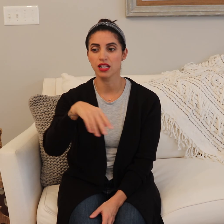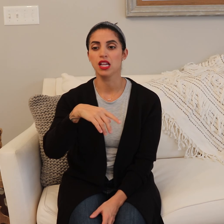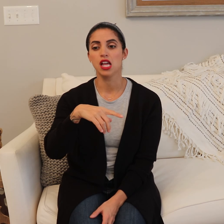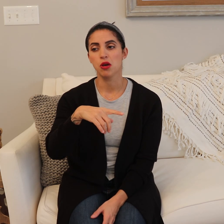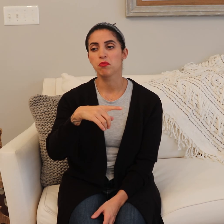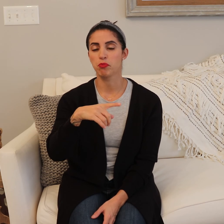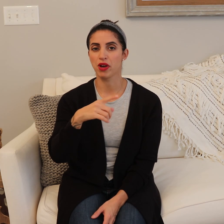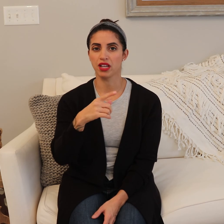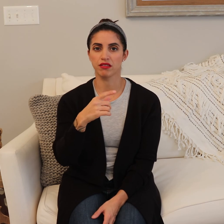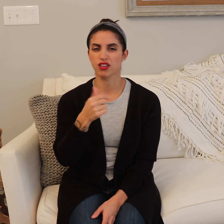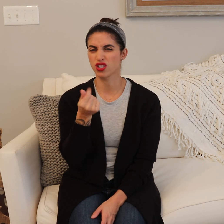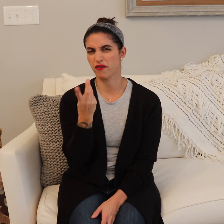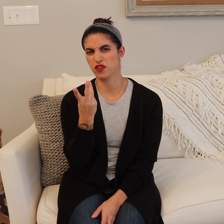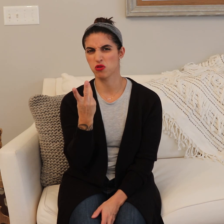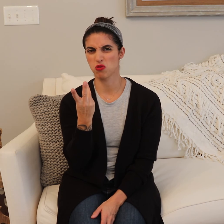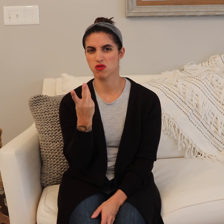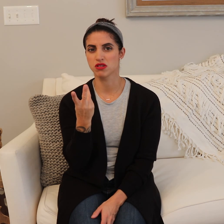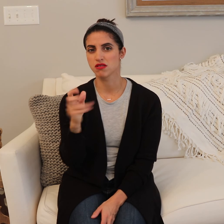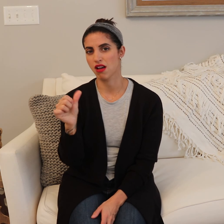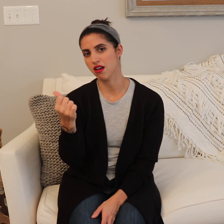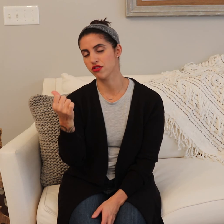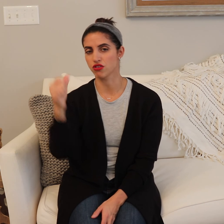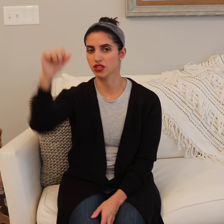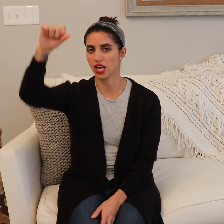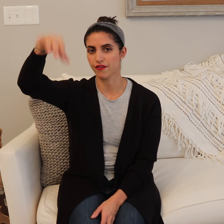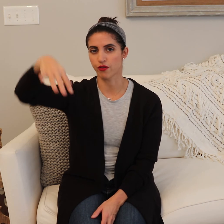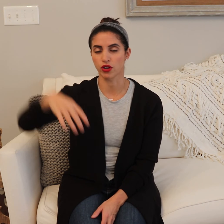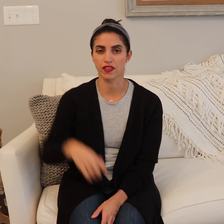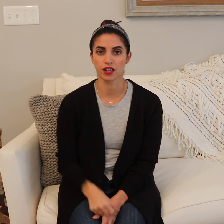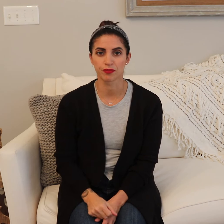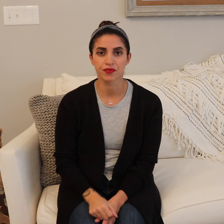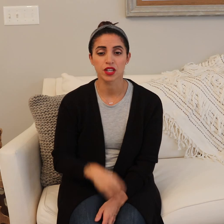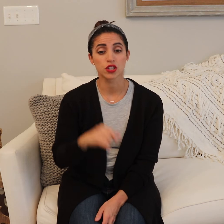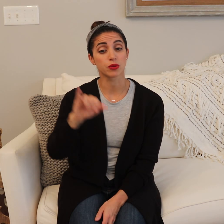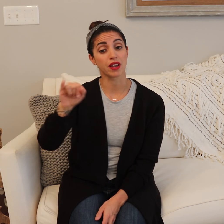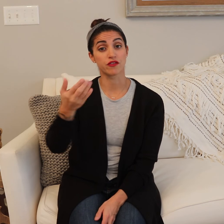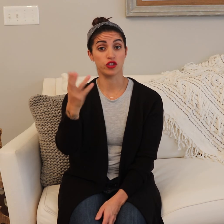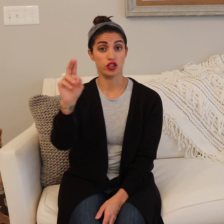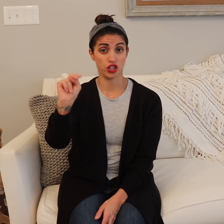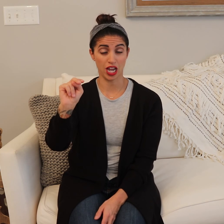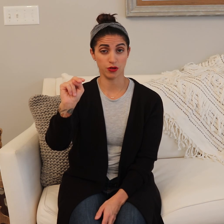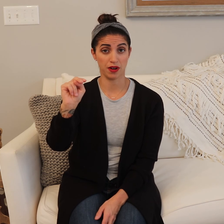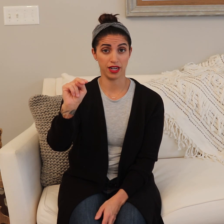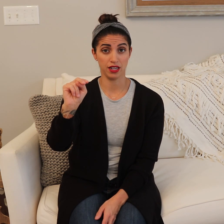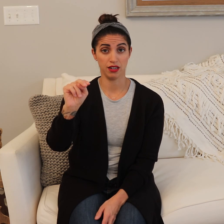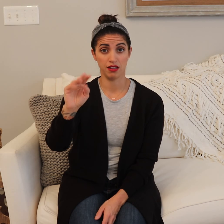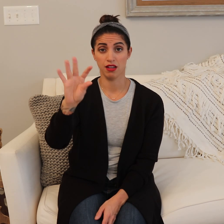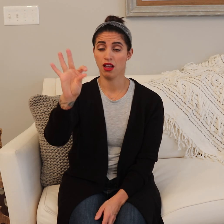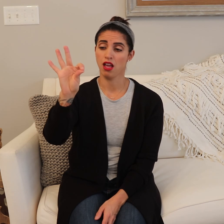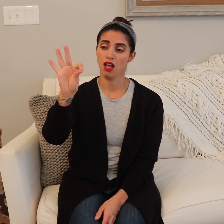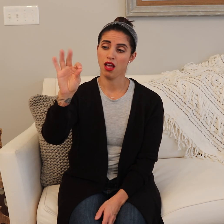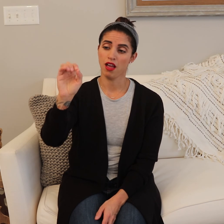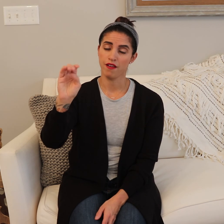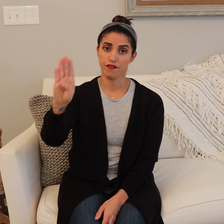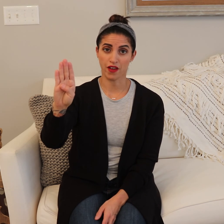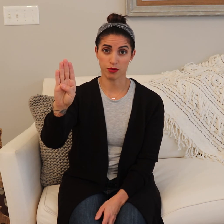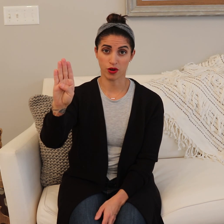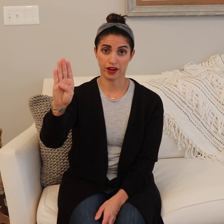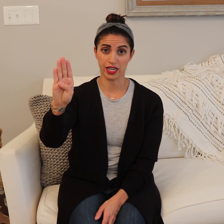But there's a few others kind of thrown in there, so we have January February